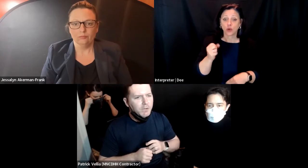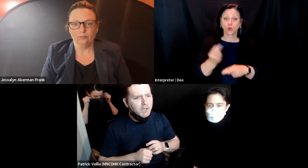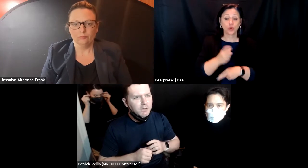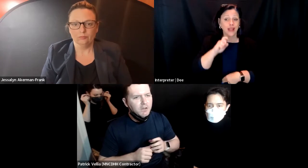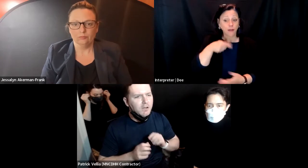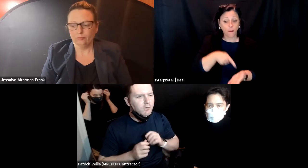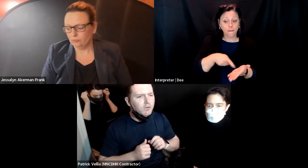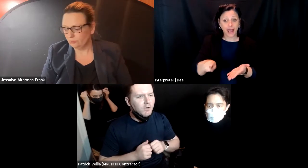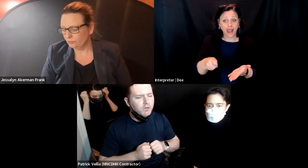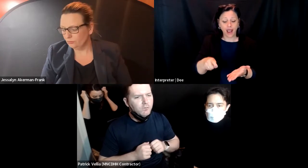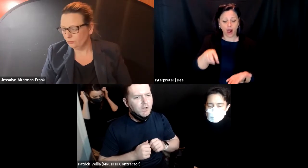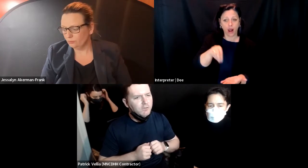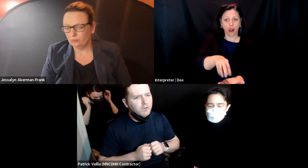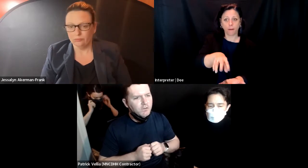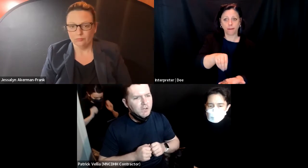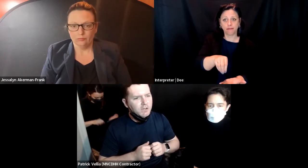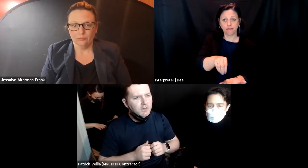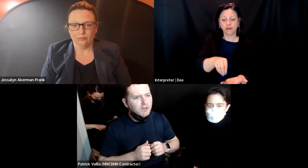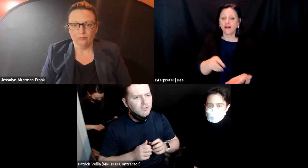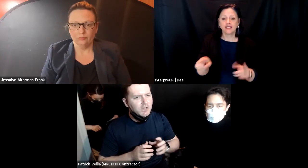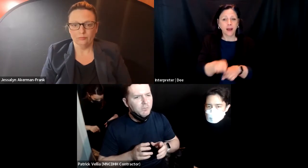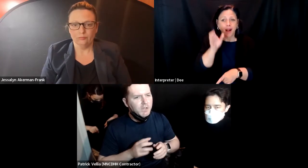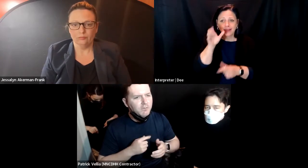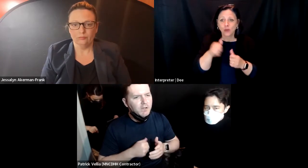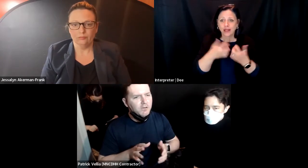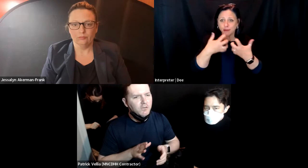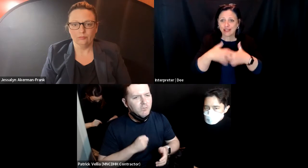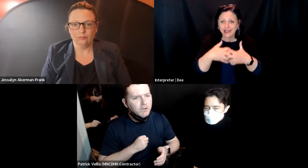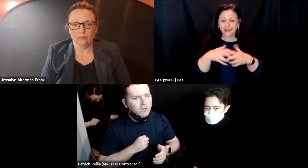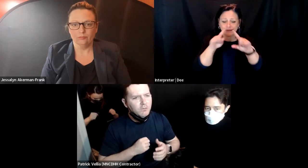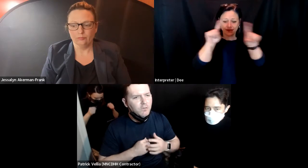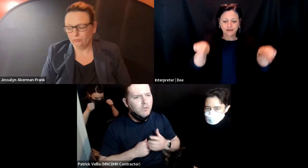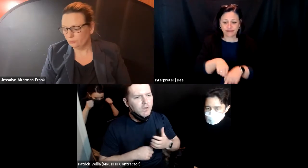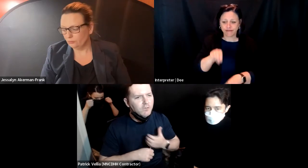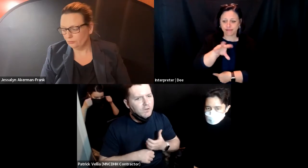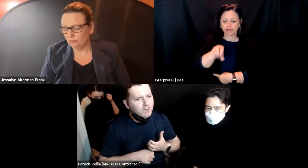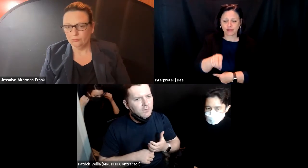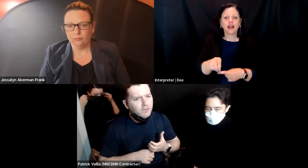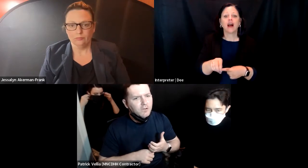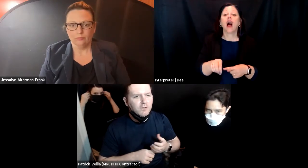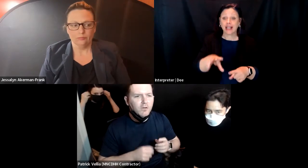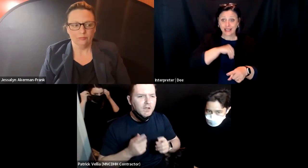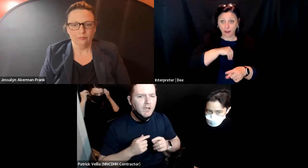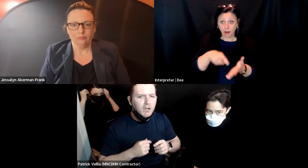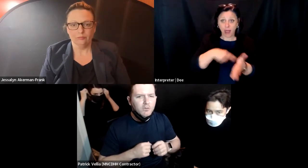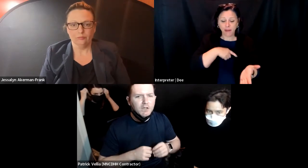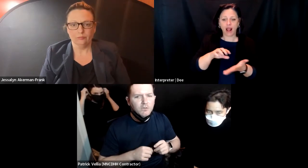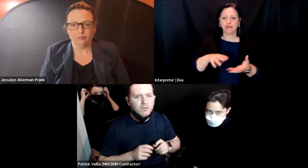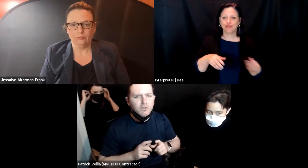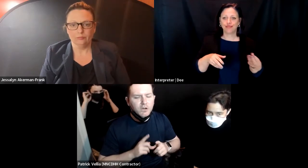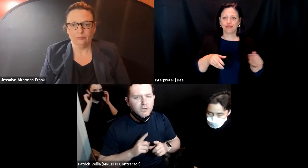in Chicago, we already have access to transit. Apple pay.